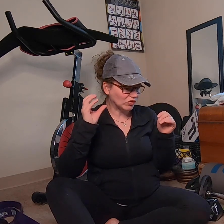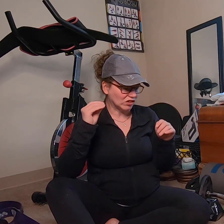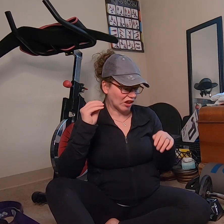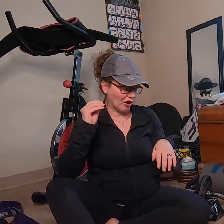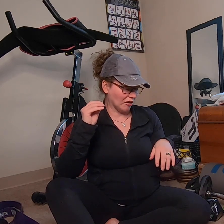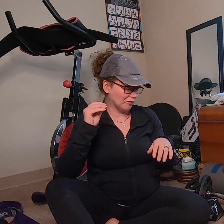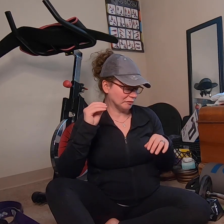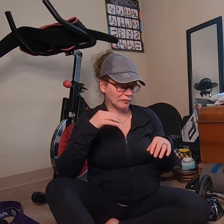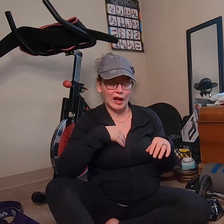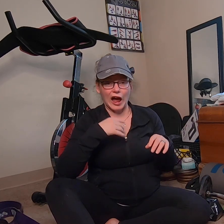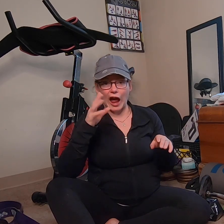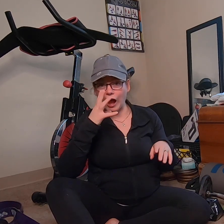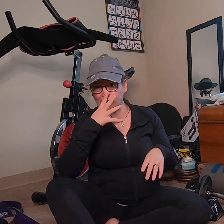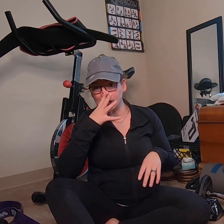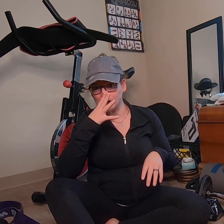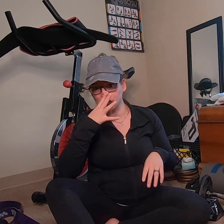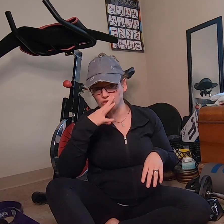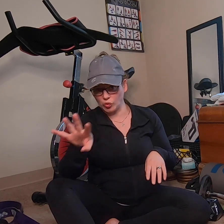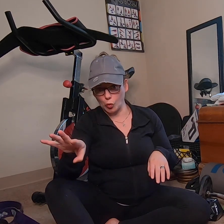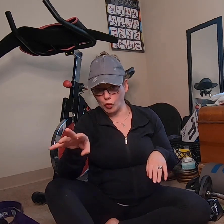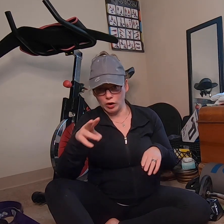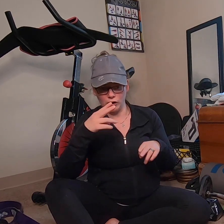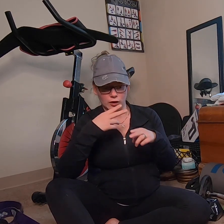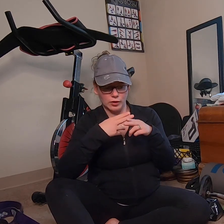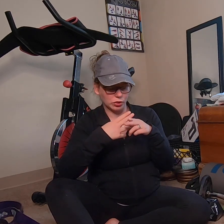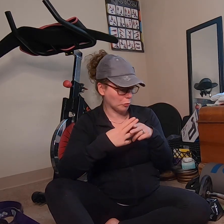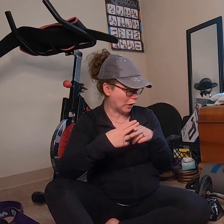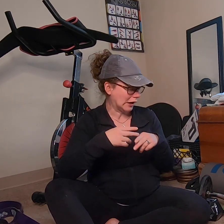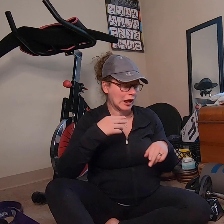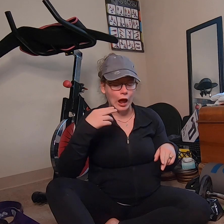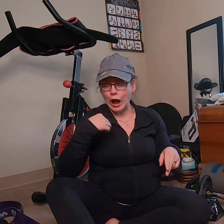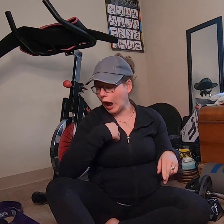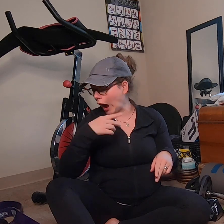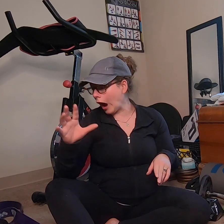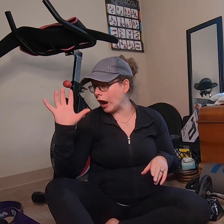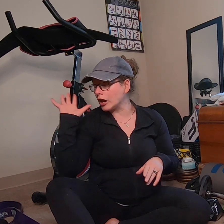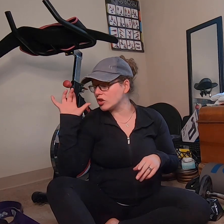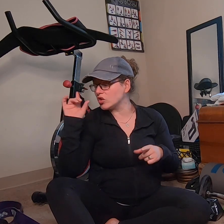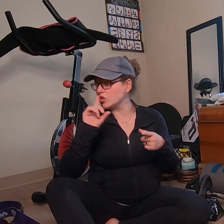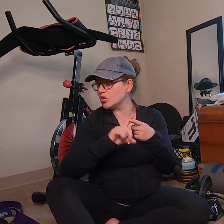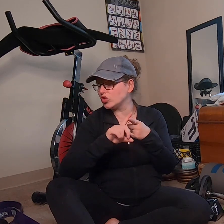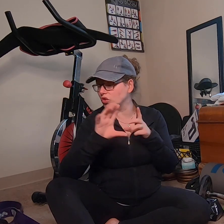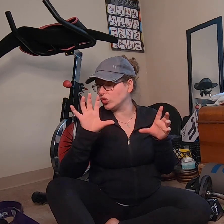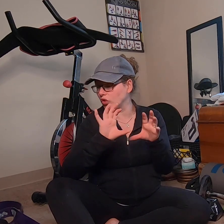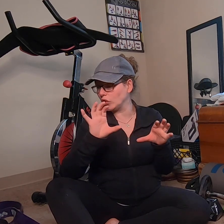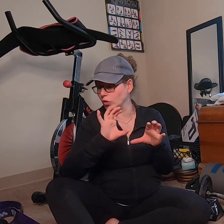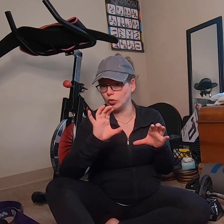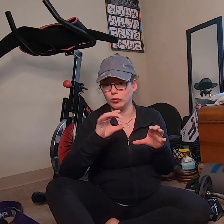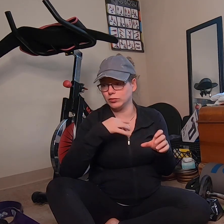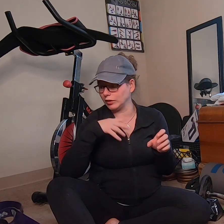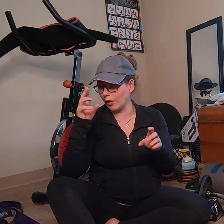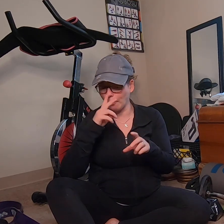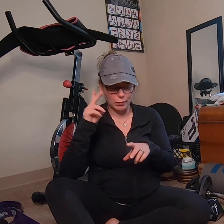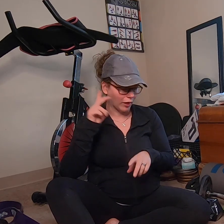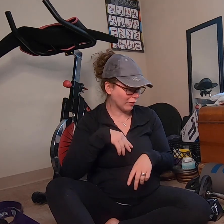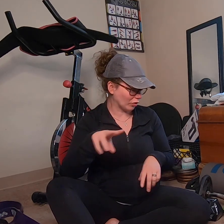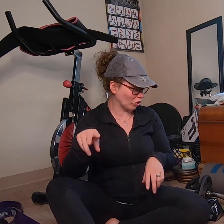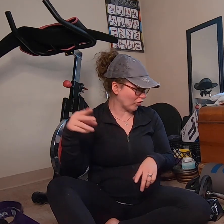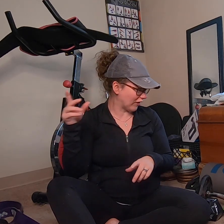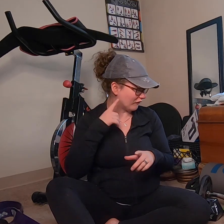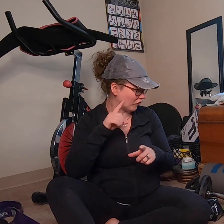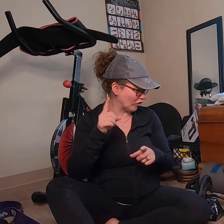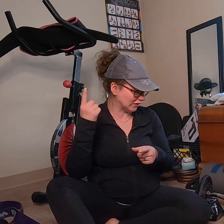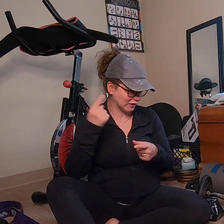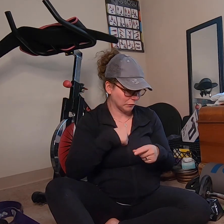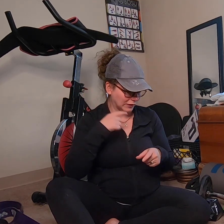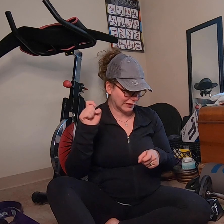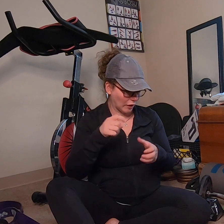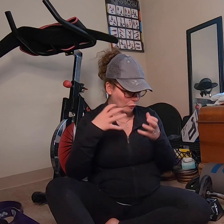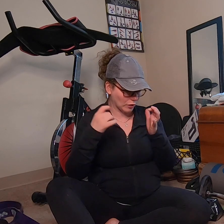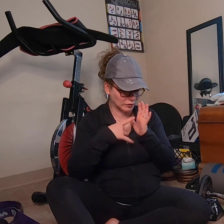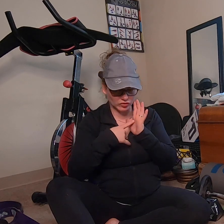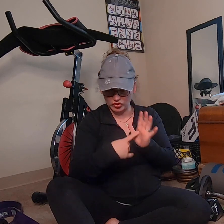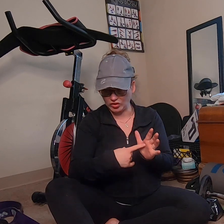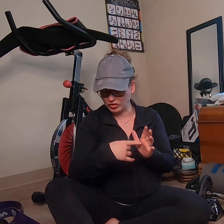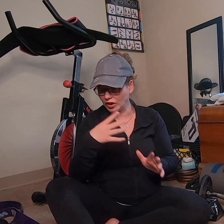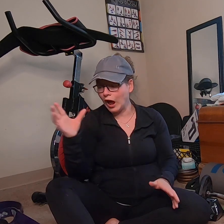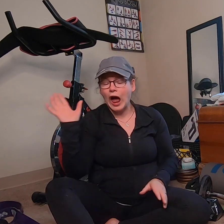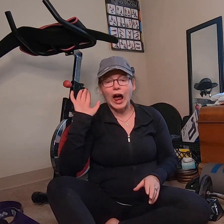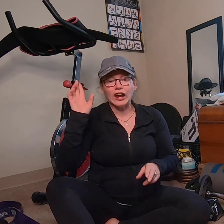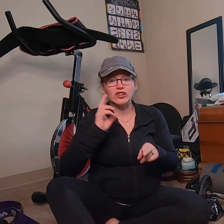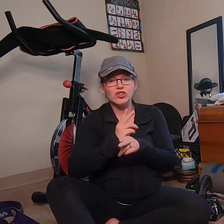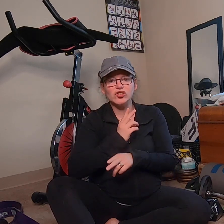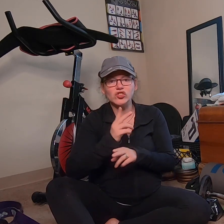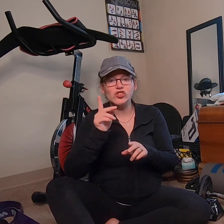so I ignore the weight I used to do so I am like looking for something that I want to show you. I